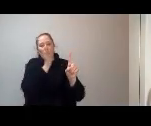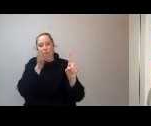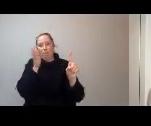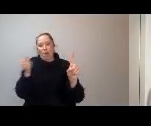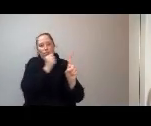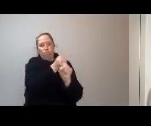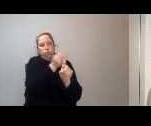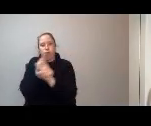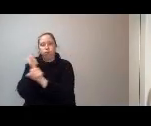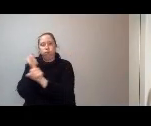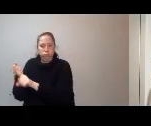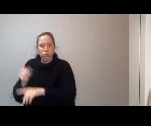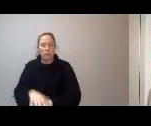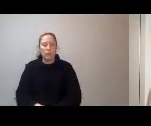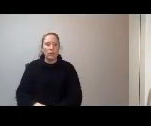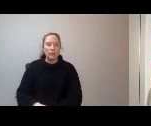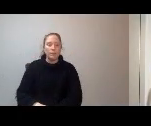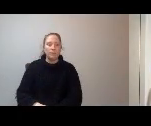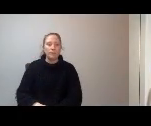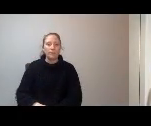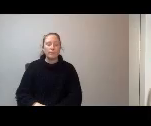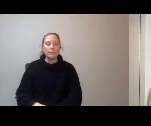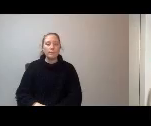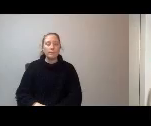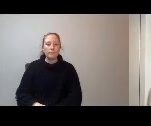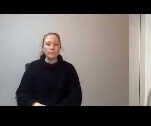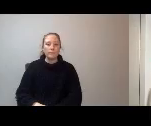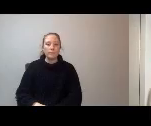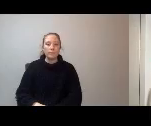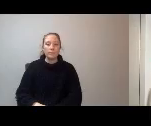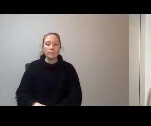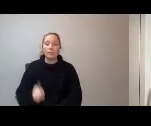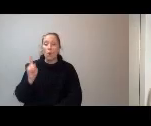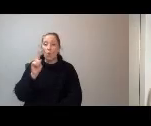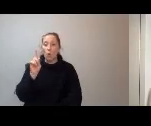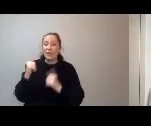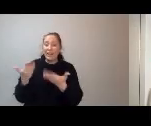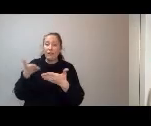And just to go back, what gets in the way is things that you can't influence,